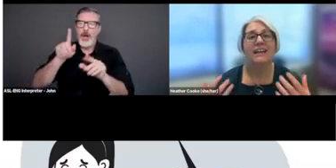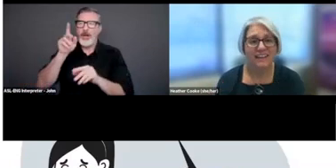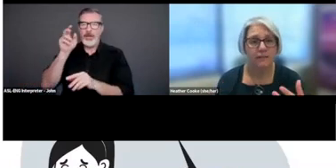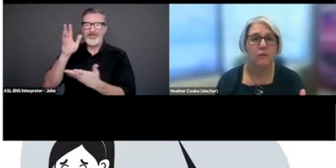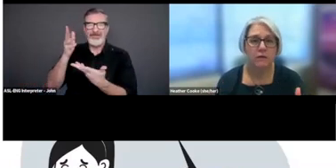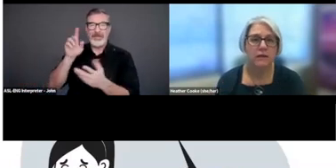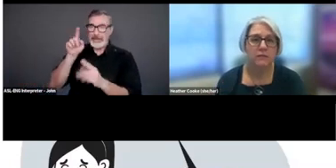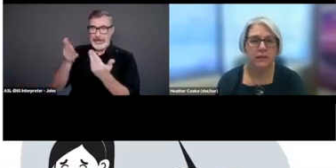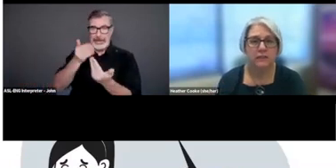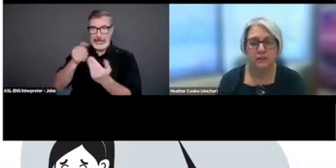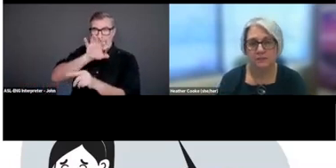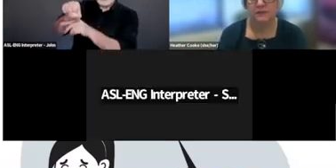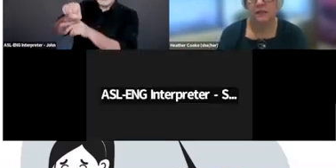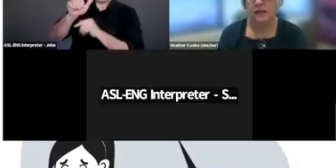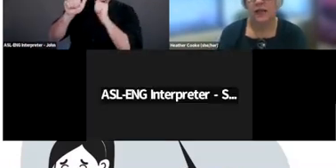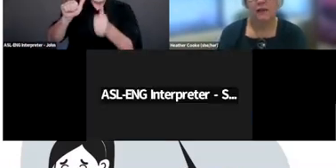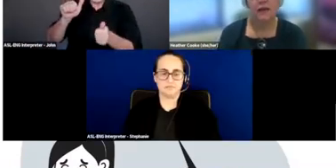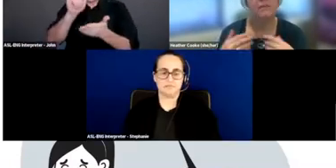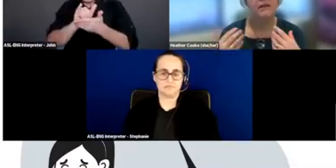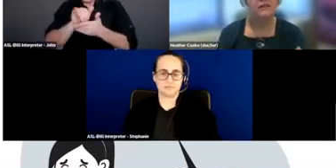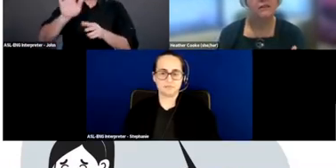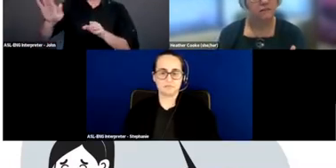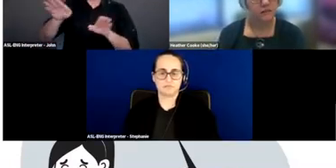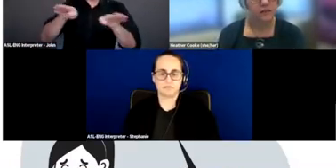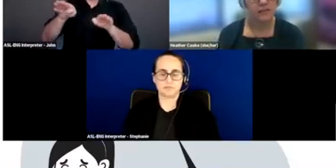that in their workplace relationships and that pure